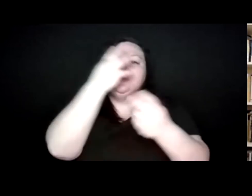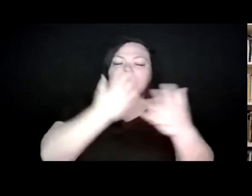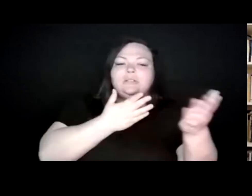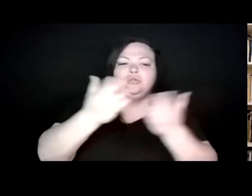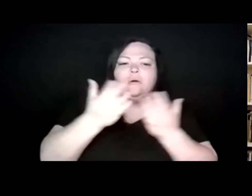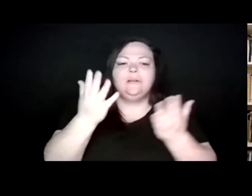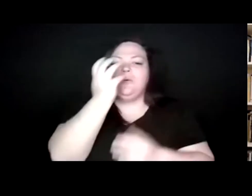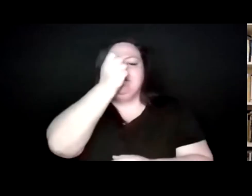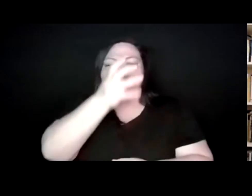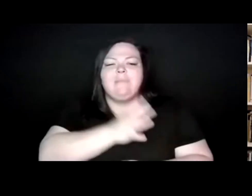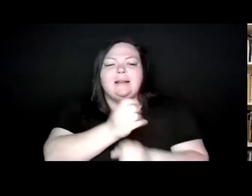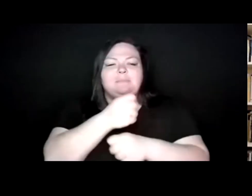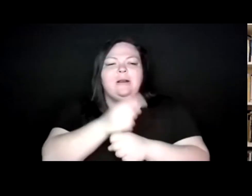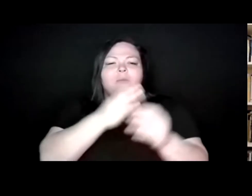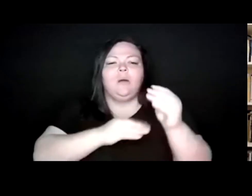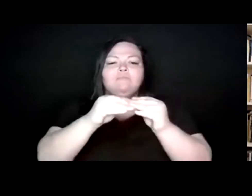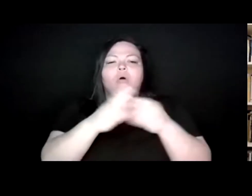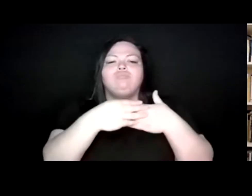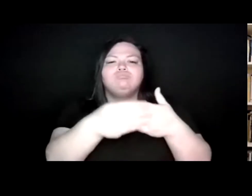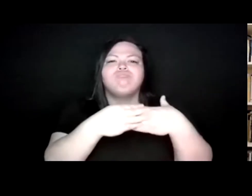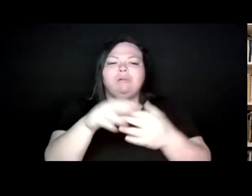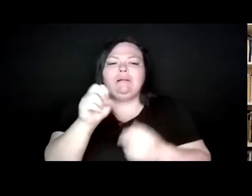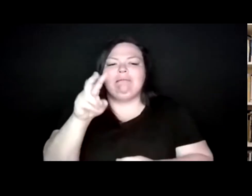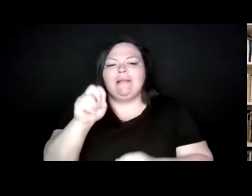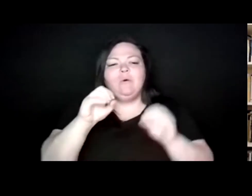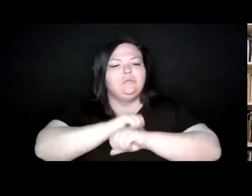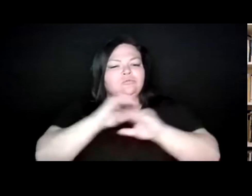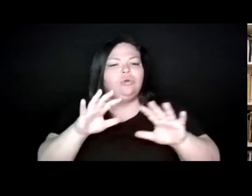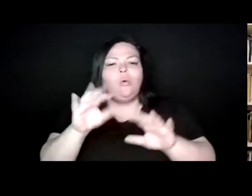made her, a more pliable Eve/ with no desire of her own./